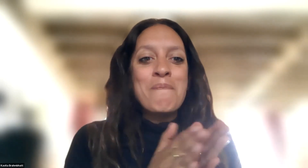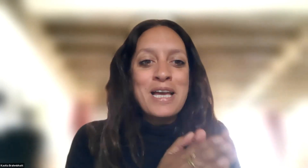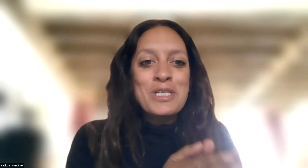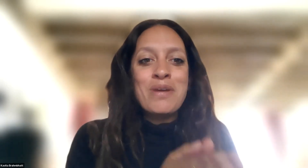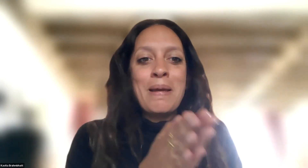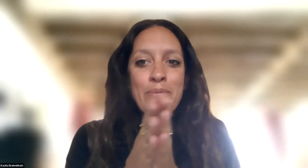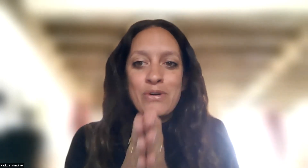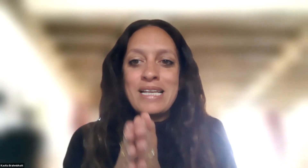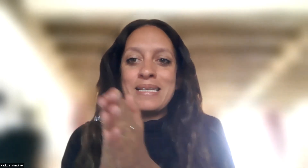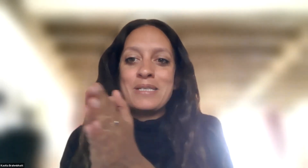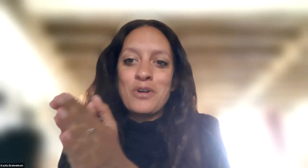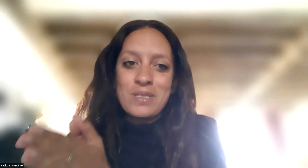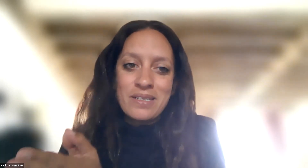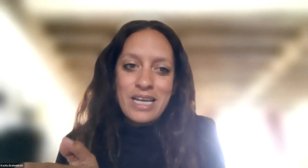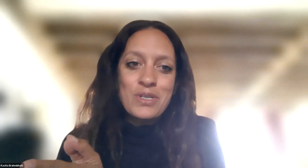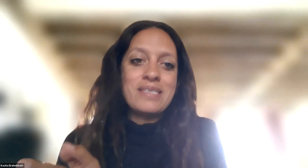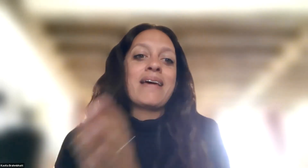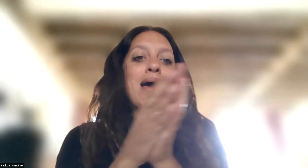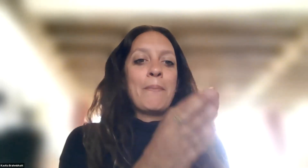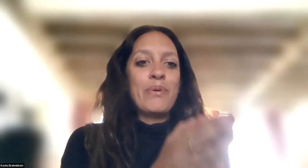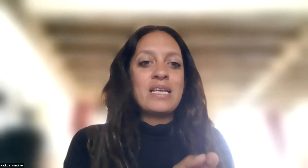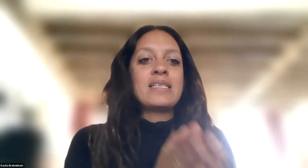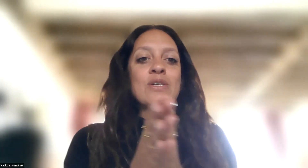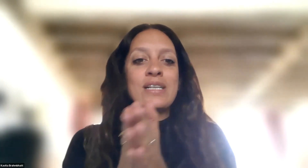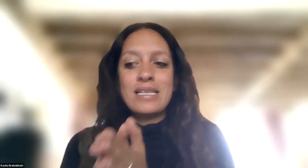and the comprehensive policy review guideline